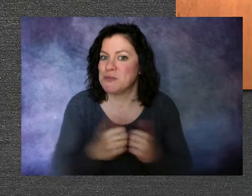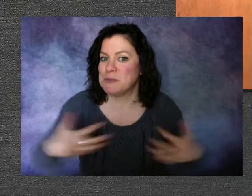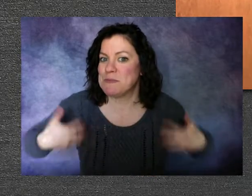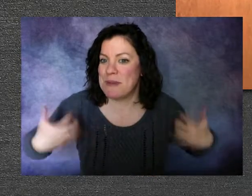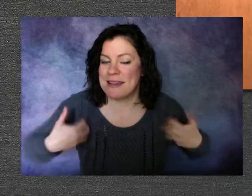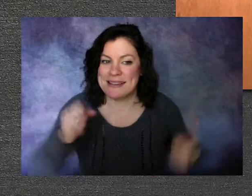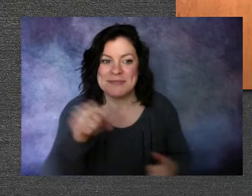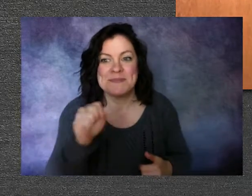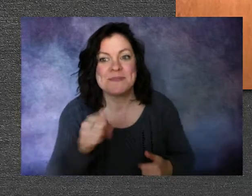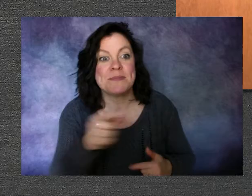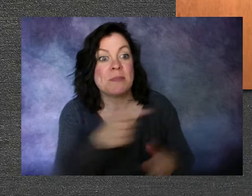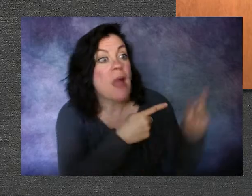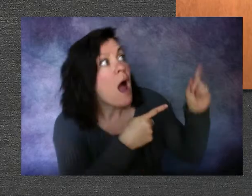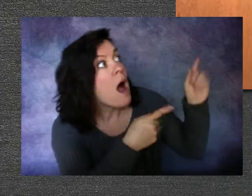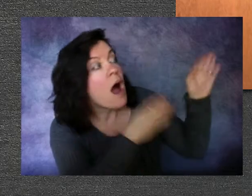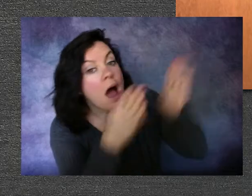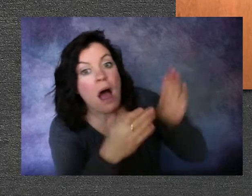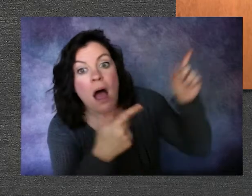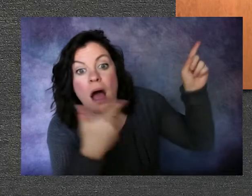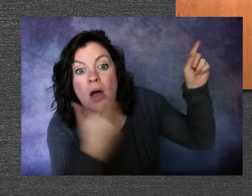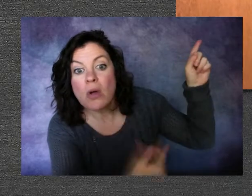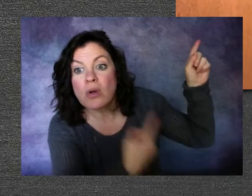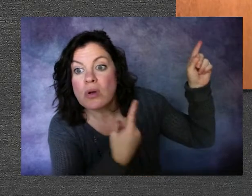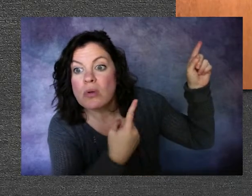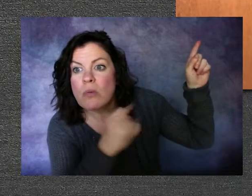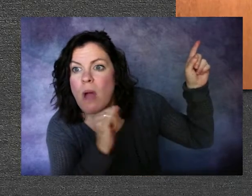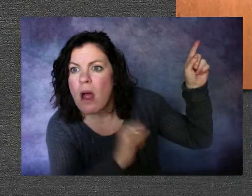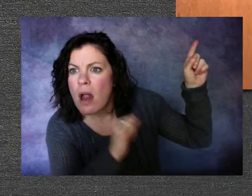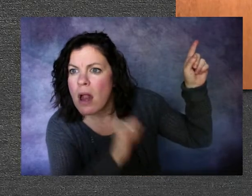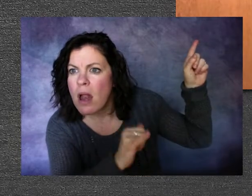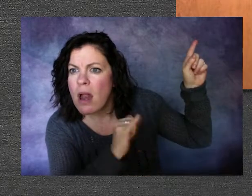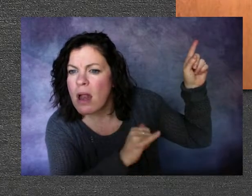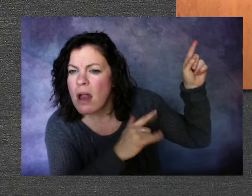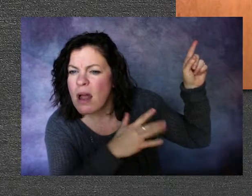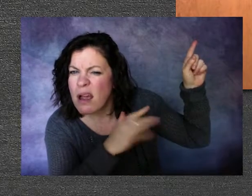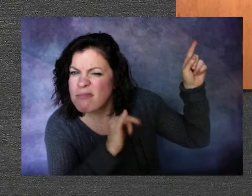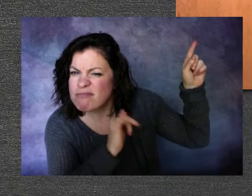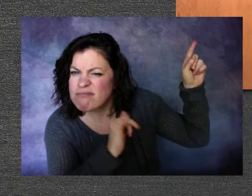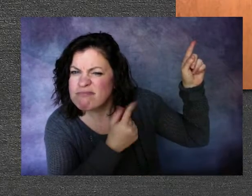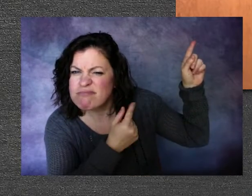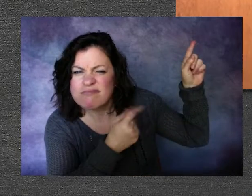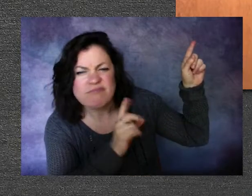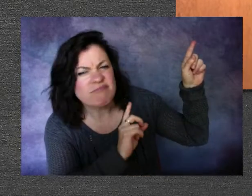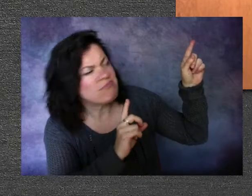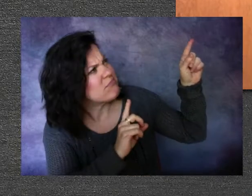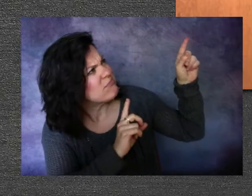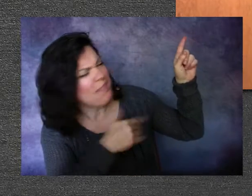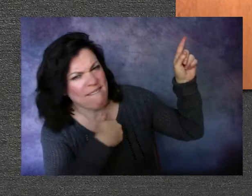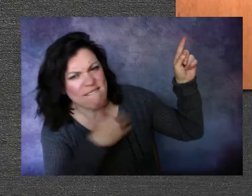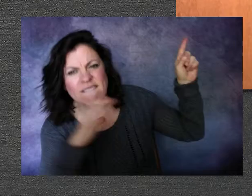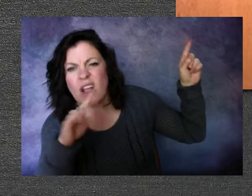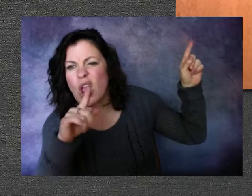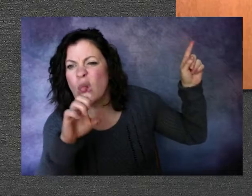Oh, this is a good one. All right, we have some clues. George gave us some clues. So here we go.